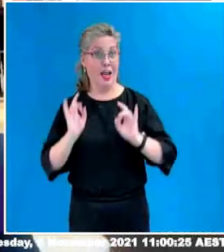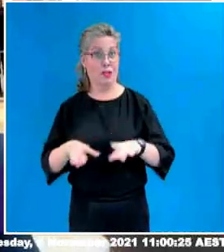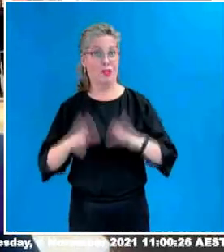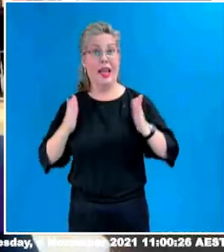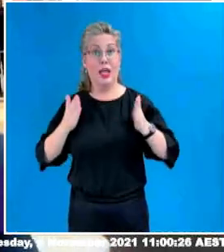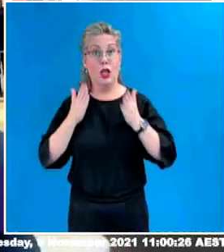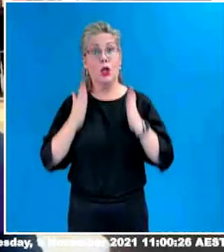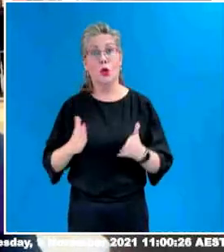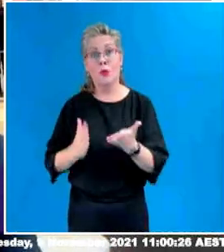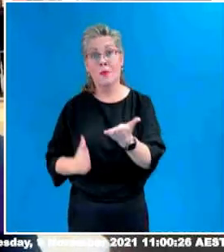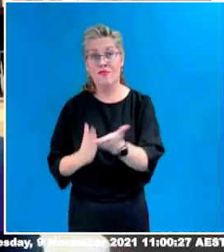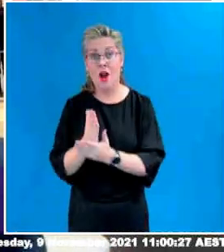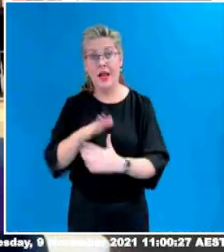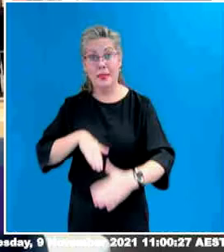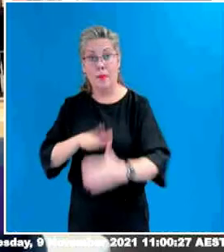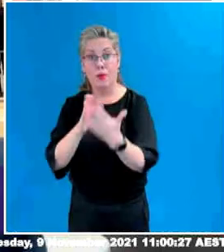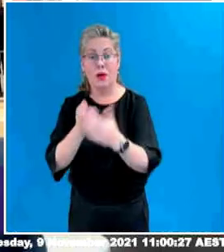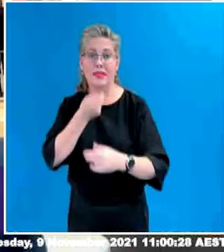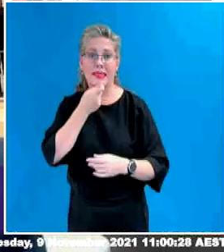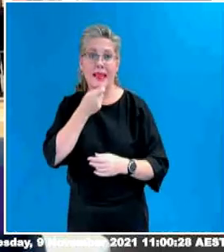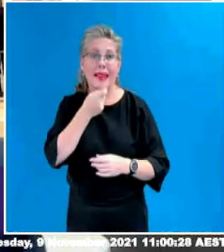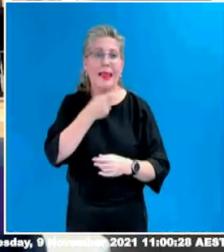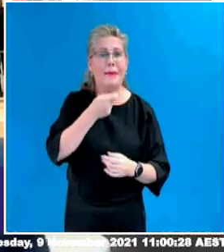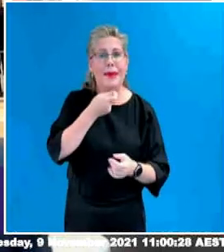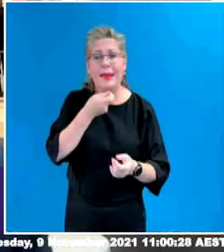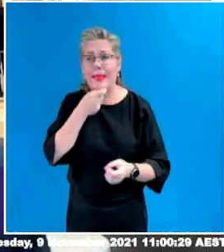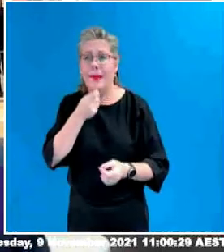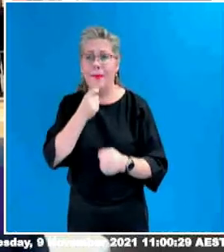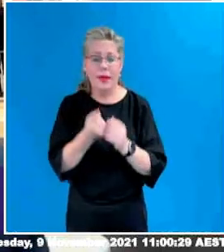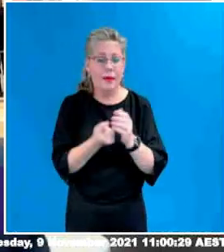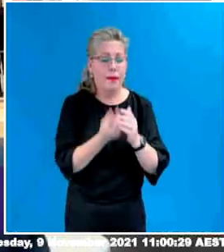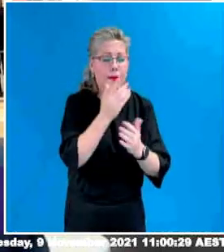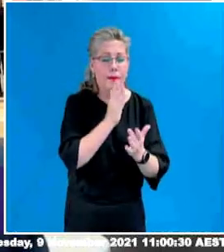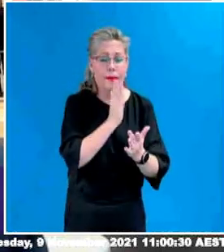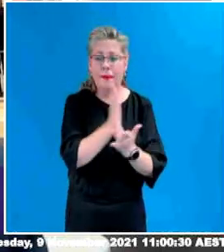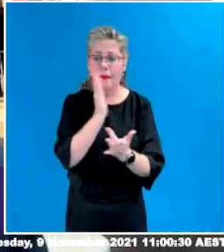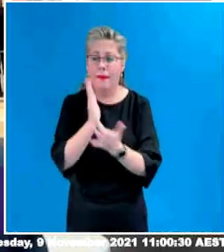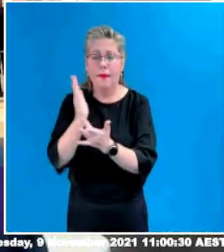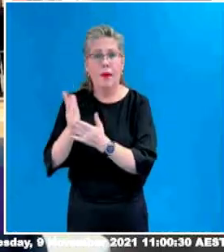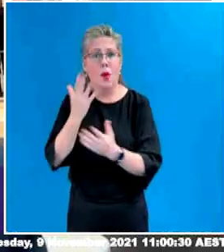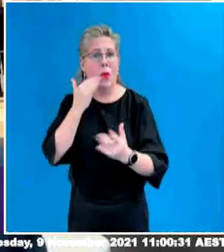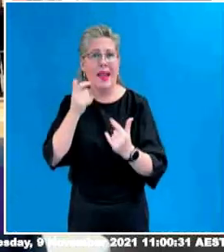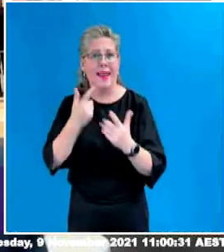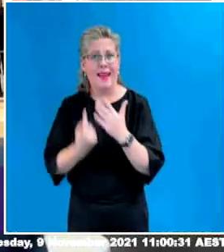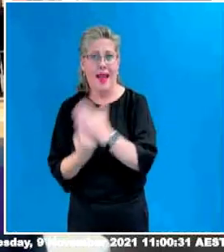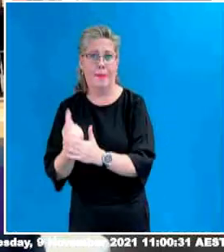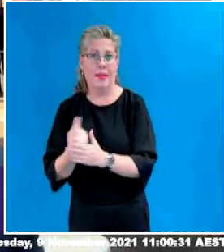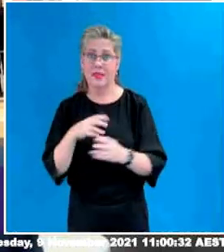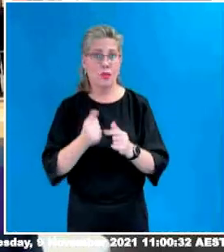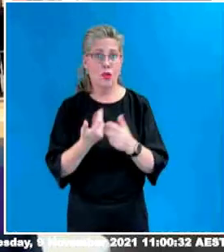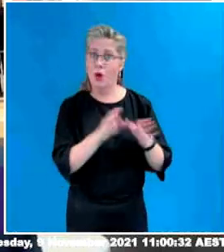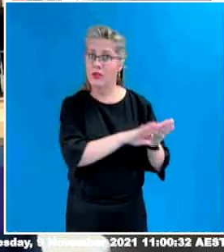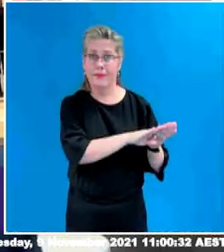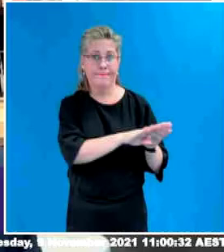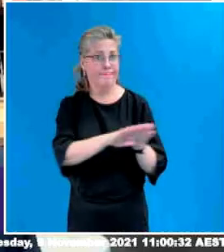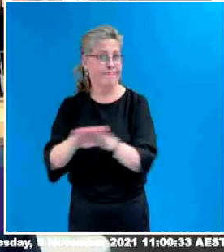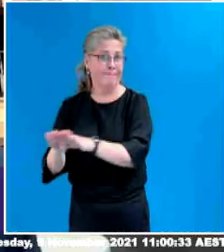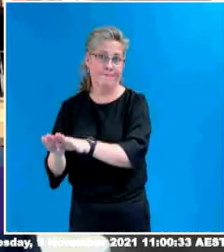But we do do that and you can see the effect of particularly some of the treaties of the ILO relevant to Australian domestic law.